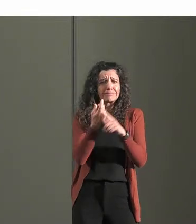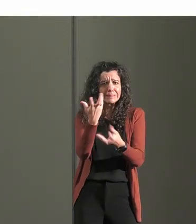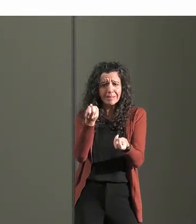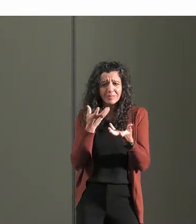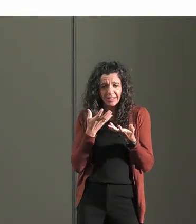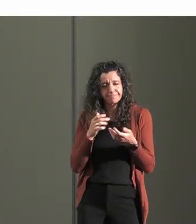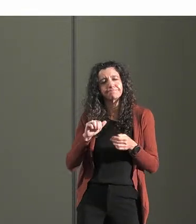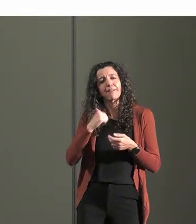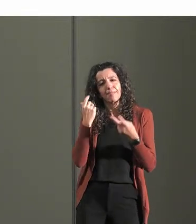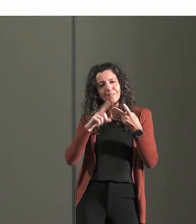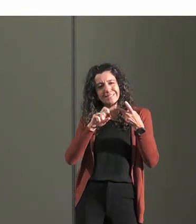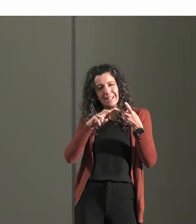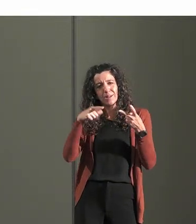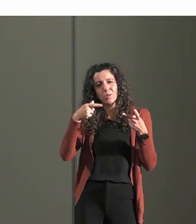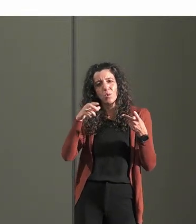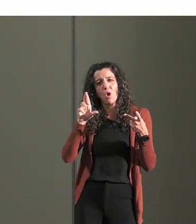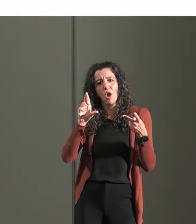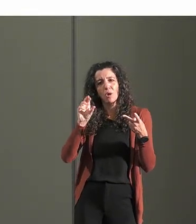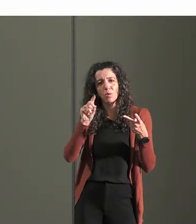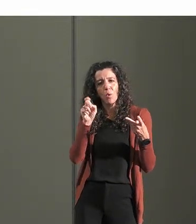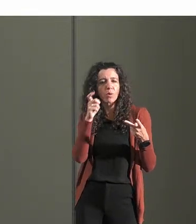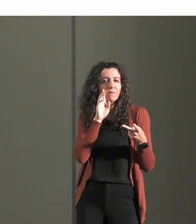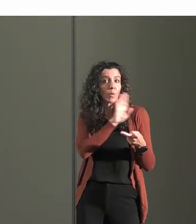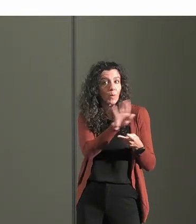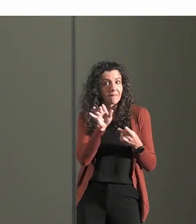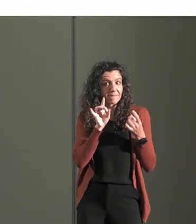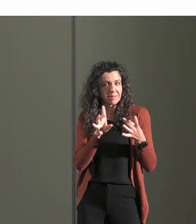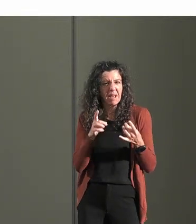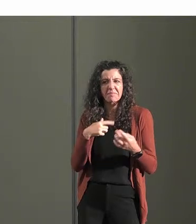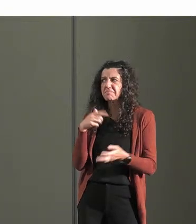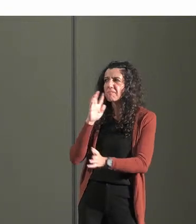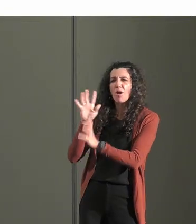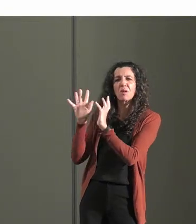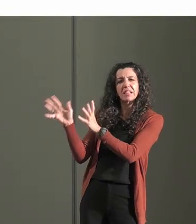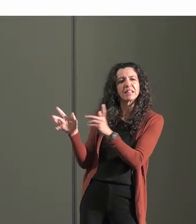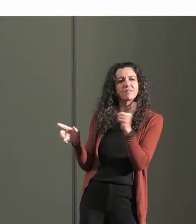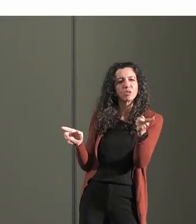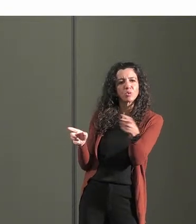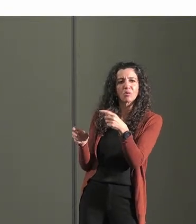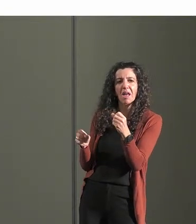talk and features and features you like us to build and anything else, there is another QR code for that. I will leave